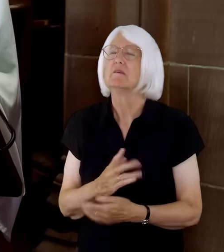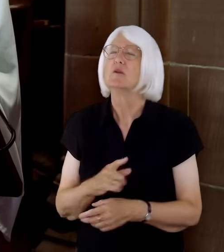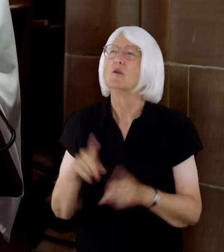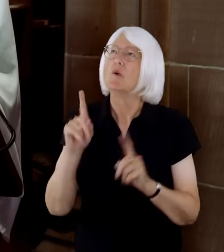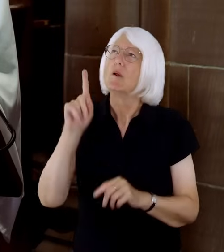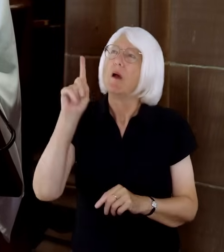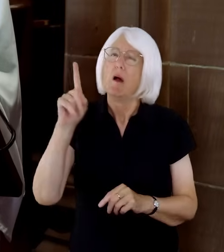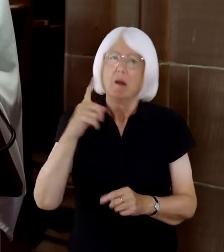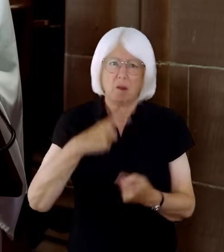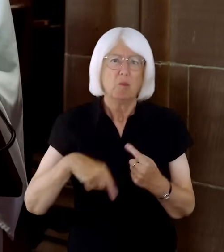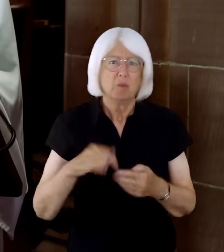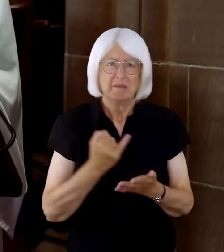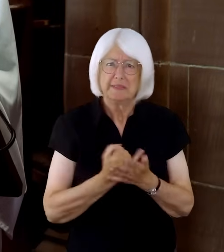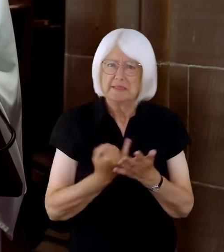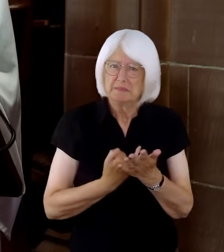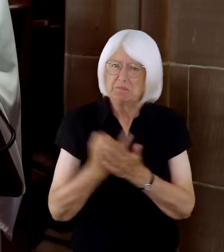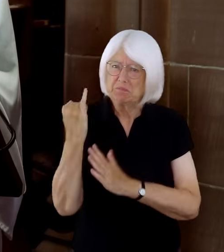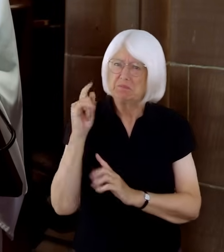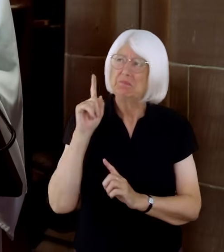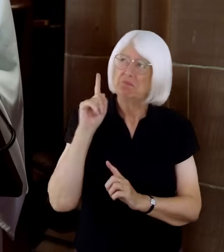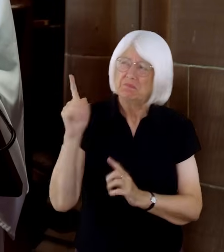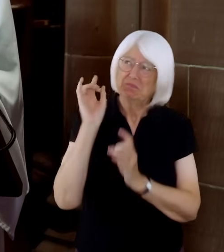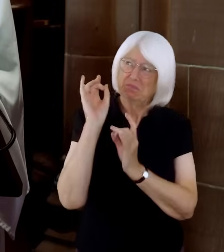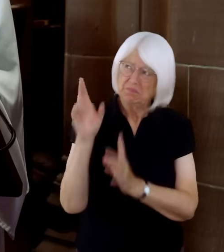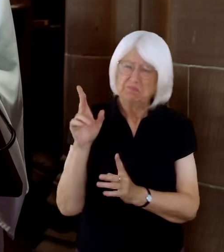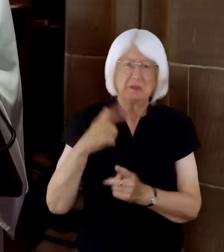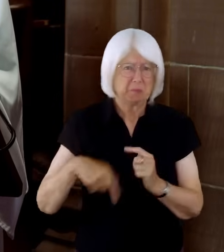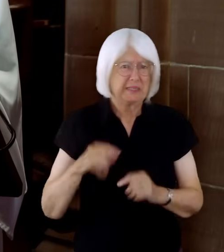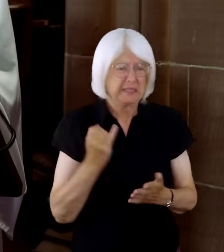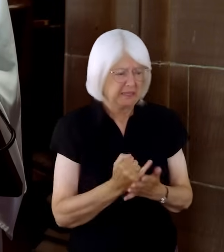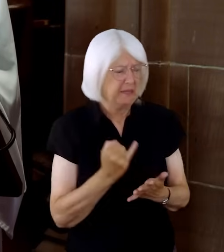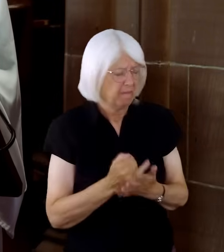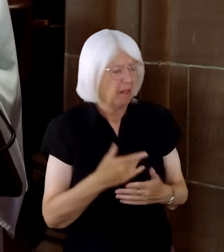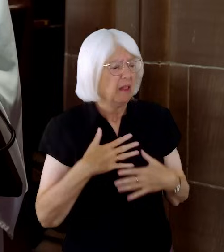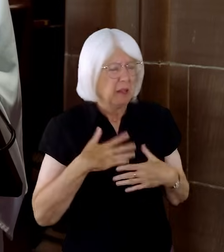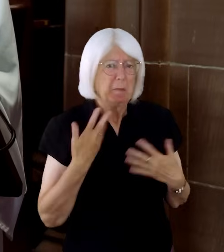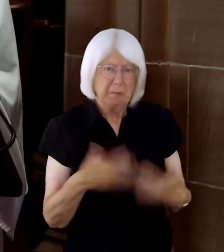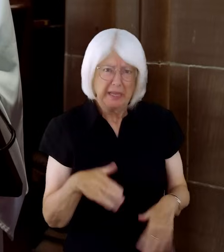Lord God, we have sinned against you. We have done evil in your sight.